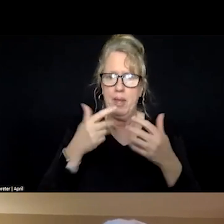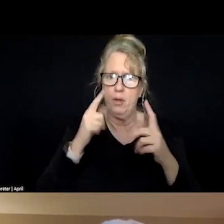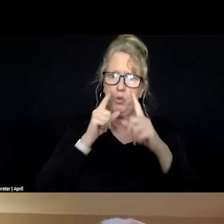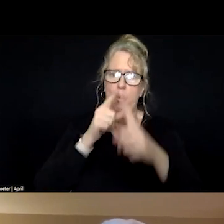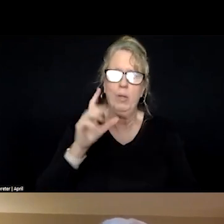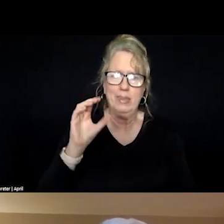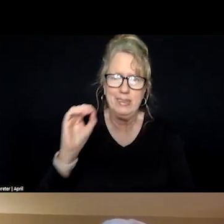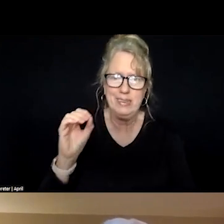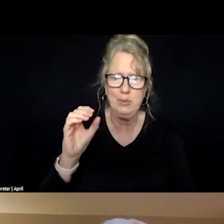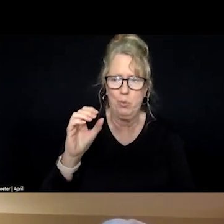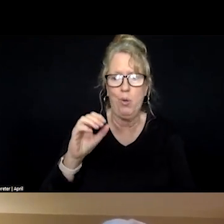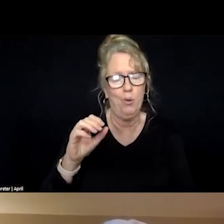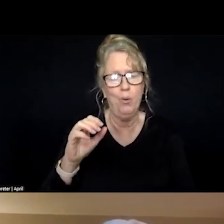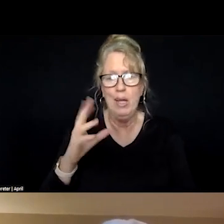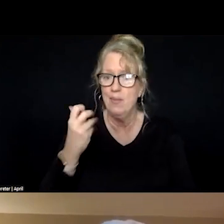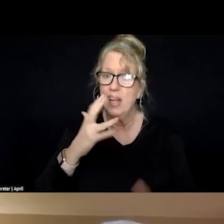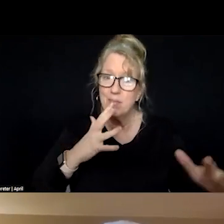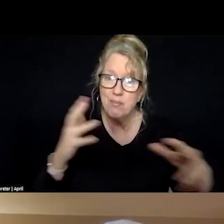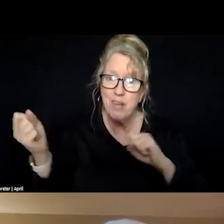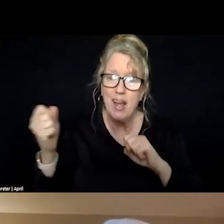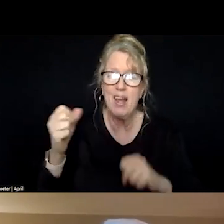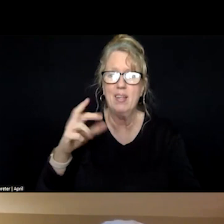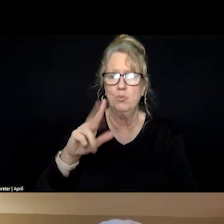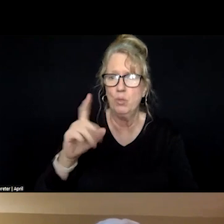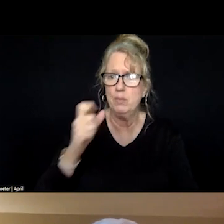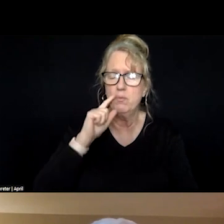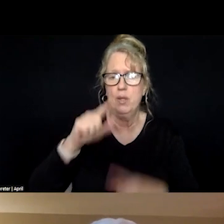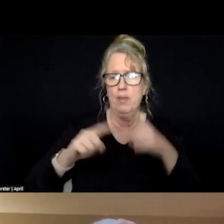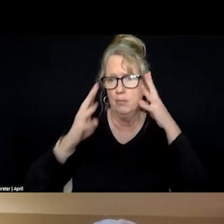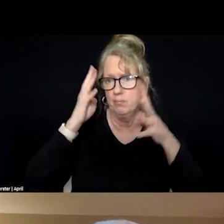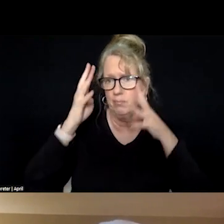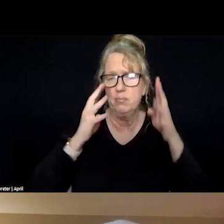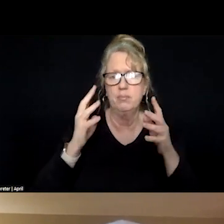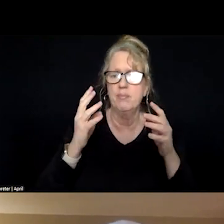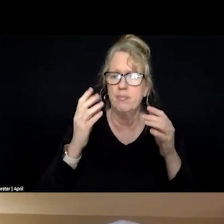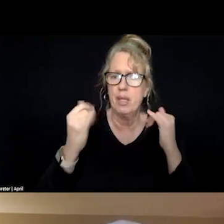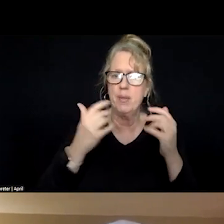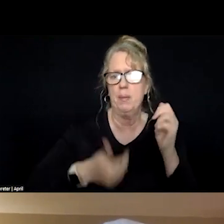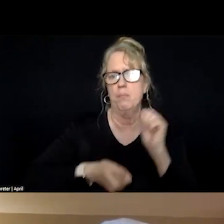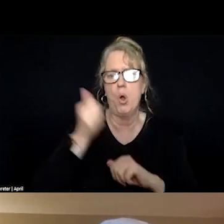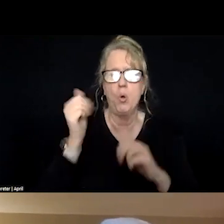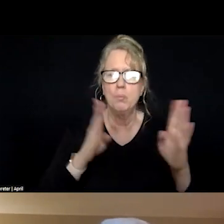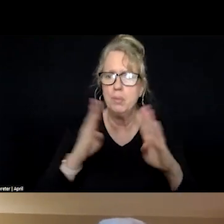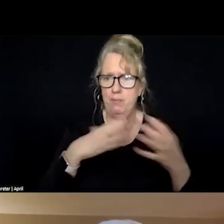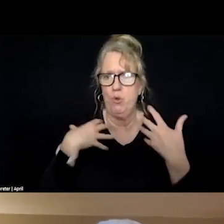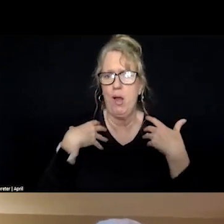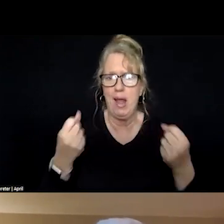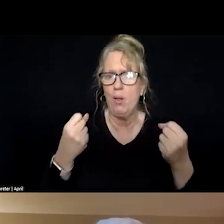THAT IS A FASTER RATE OF ADOPTION FOR THIS INNOVATION THAN FOR MOST INNOVATIONS IN BEHAVIORAL HEALTH.